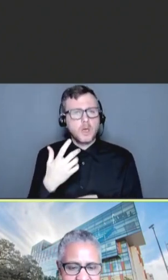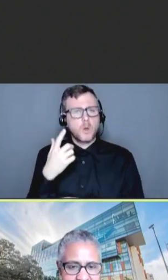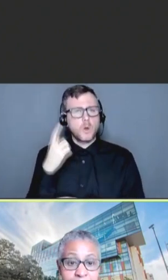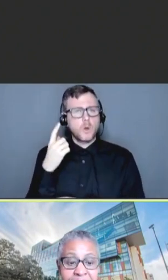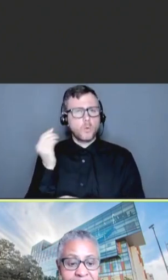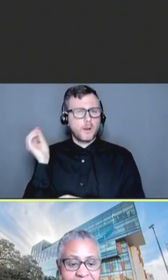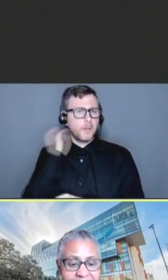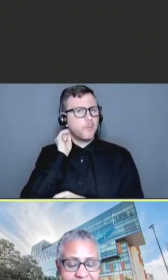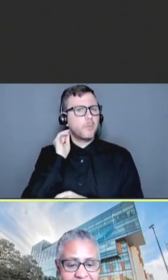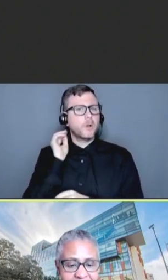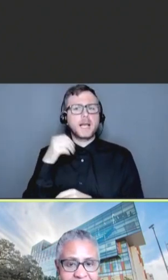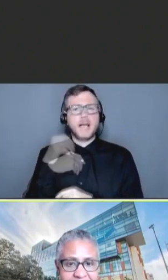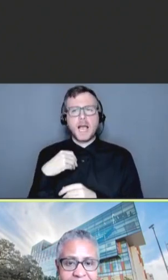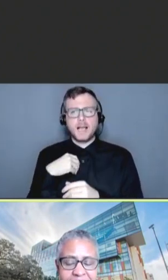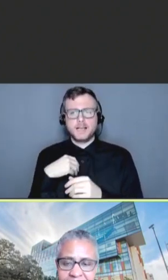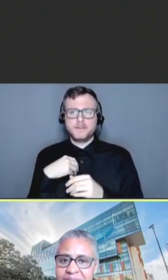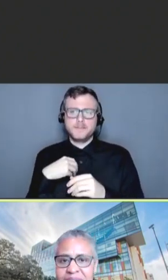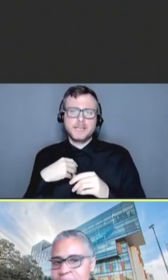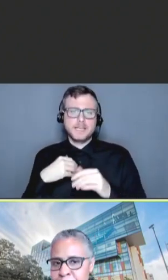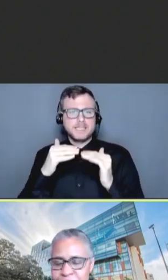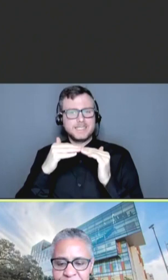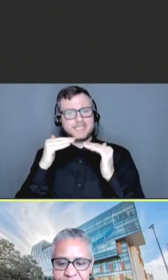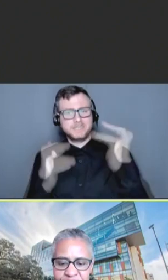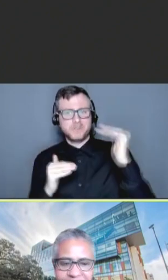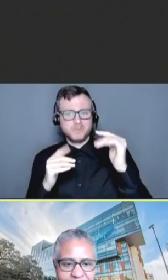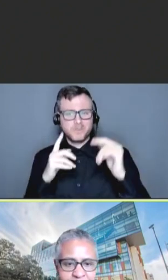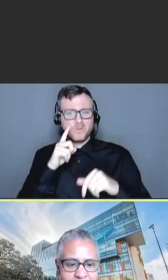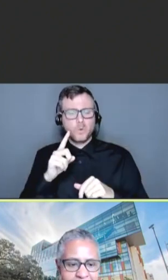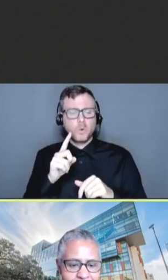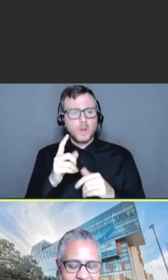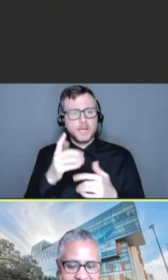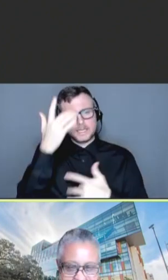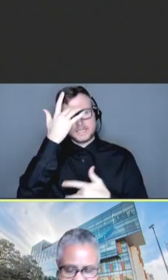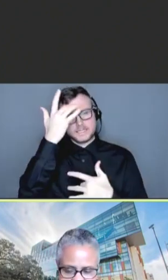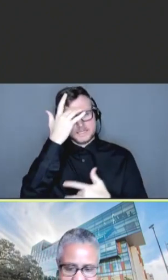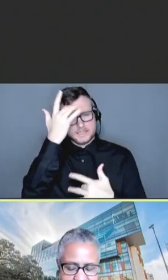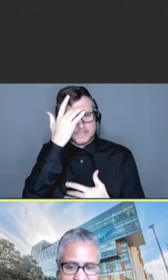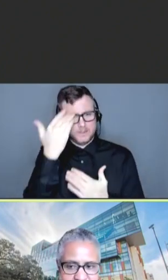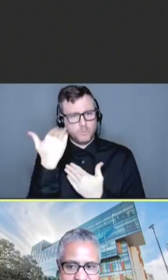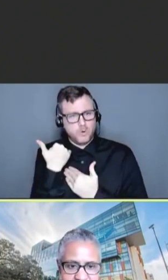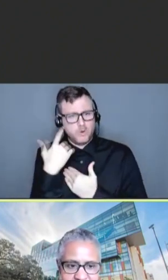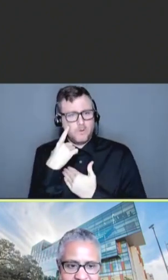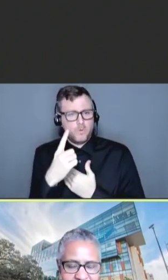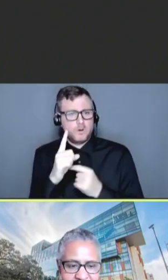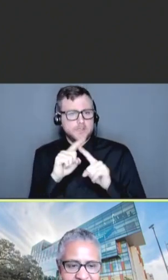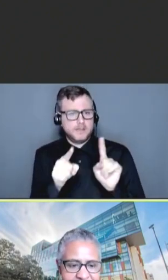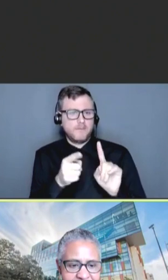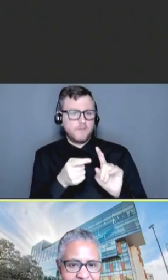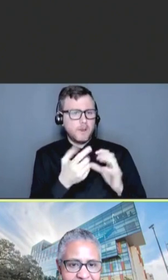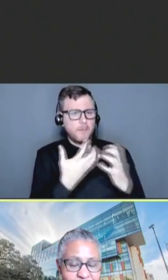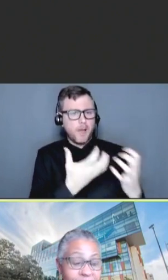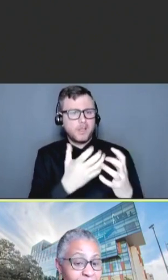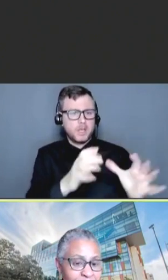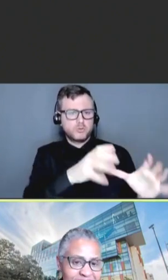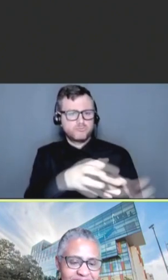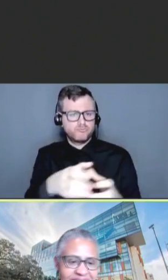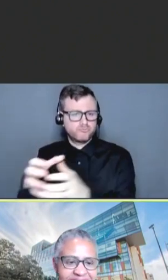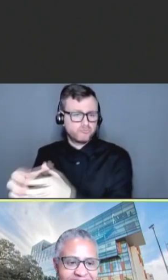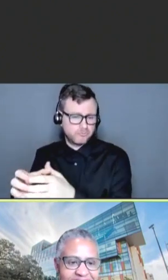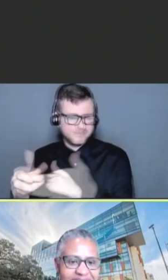disparities in disease burden across different populations. We can go on to the next slide.